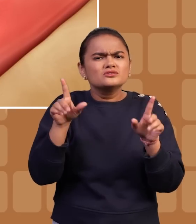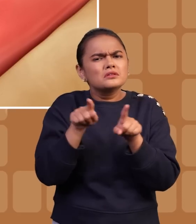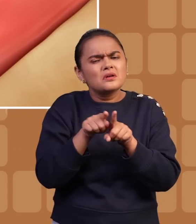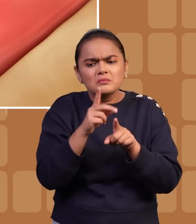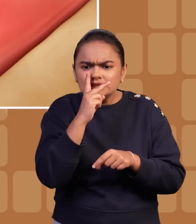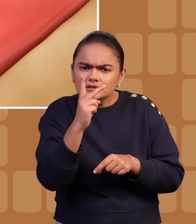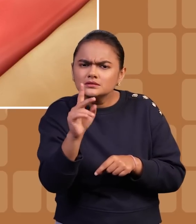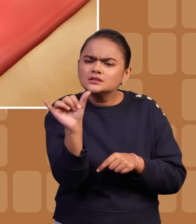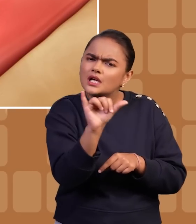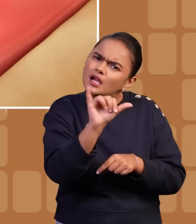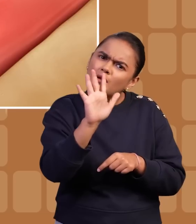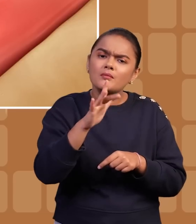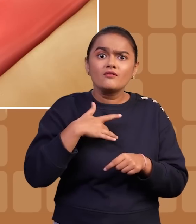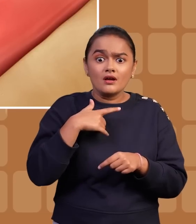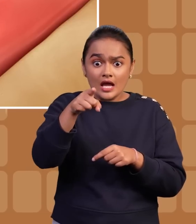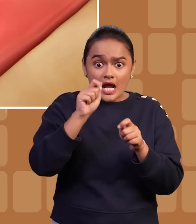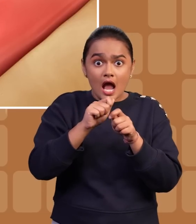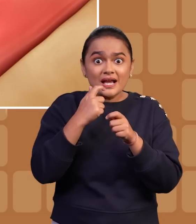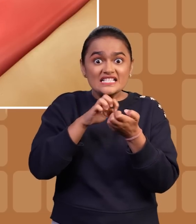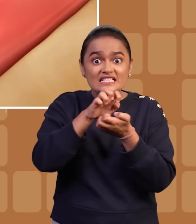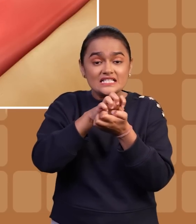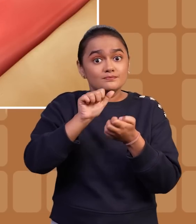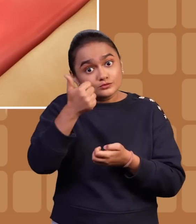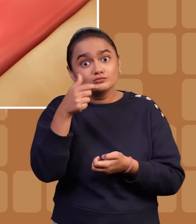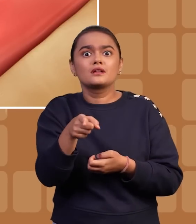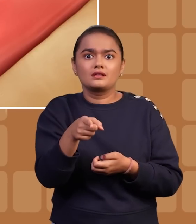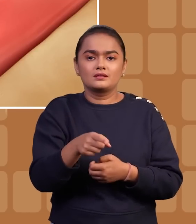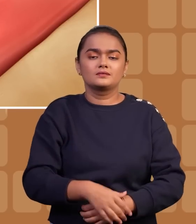that looks and functions like a natural one.